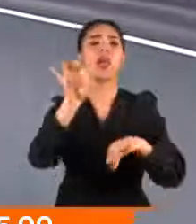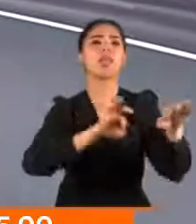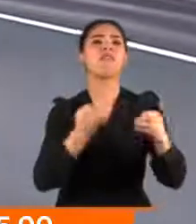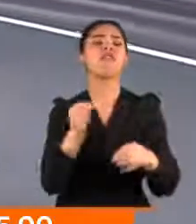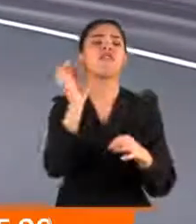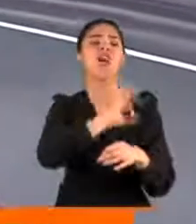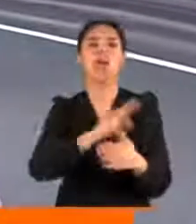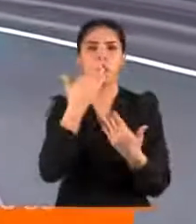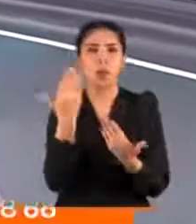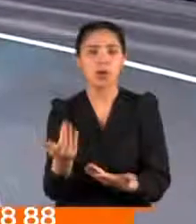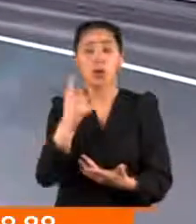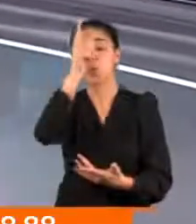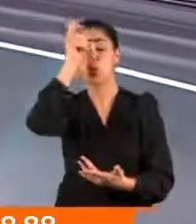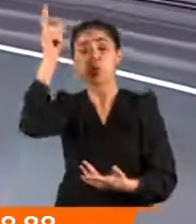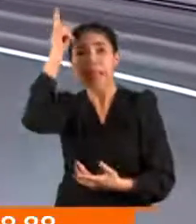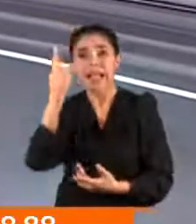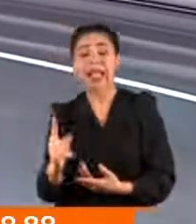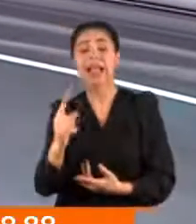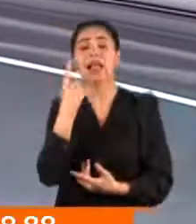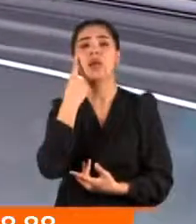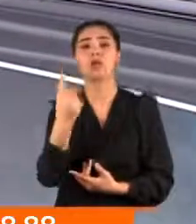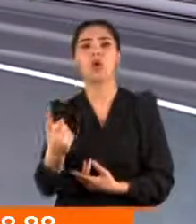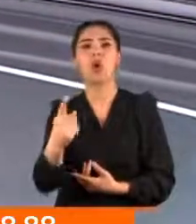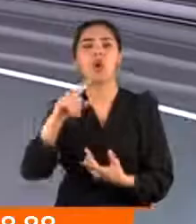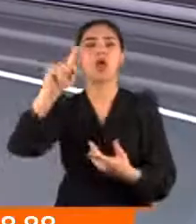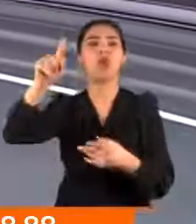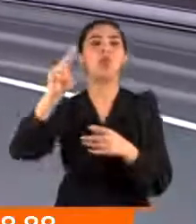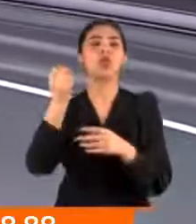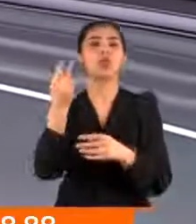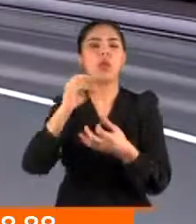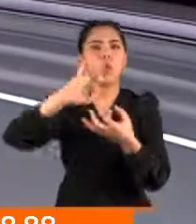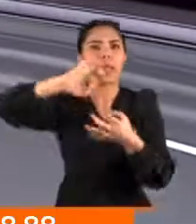Genomic mapping of the tumor, a method for the first time applied in Turkey